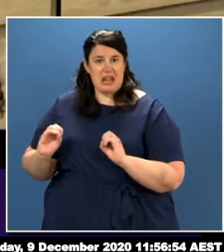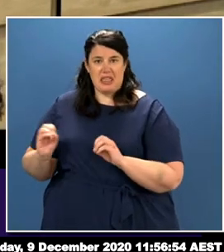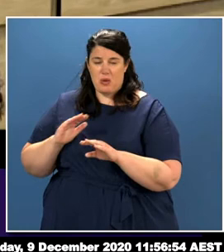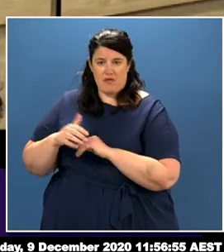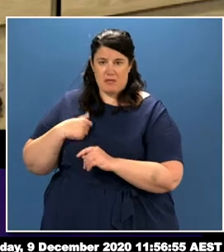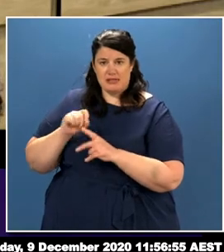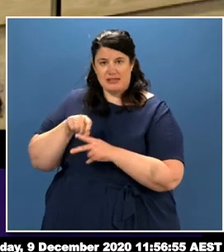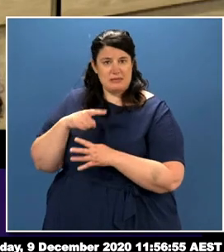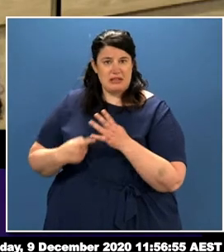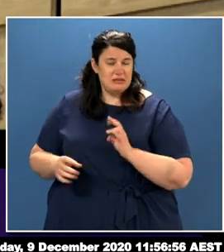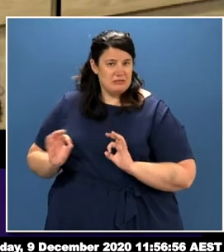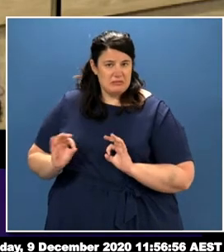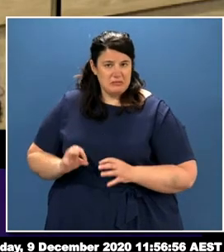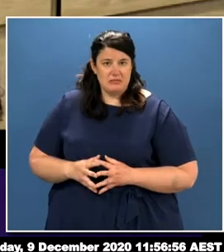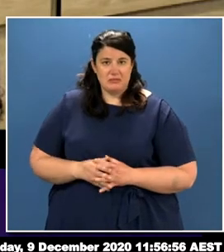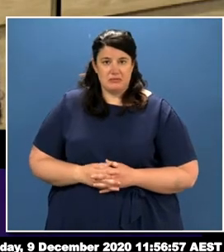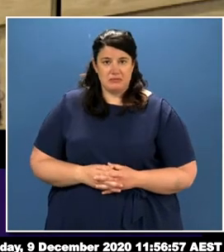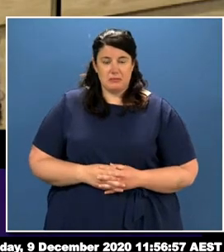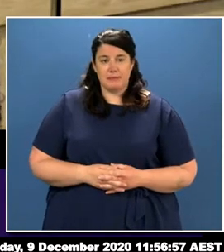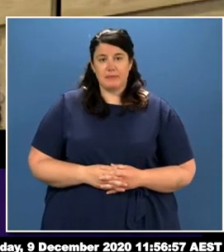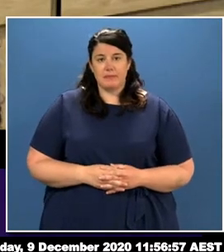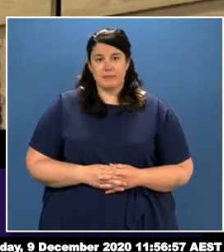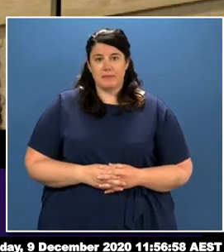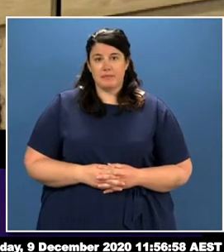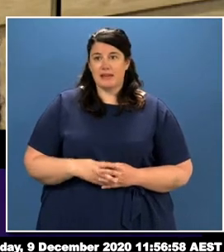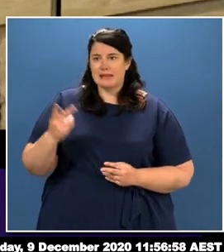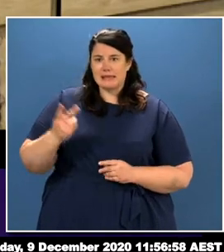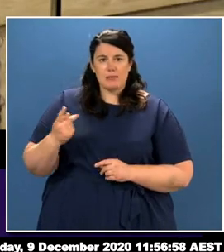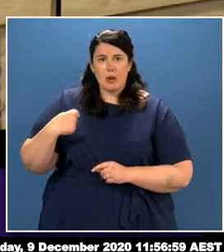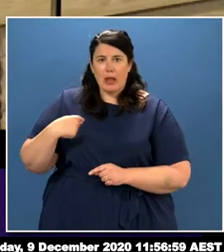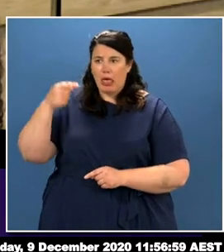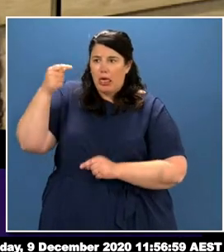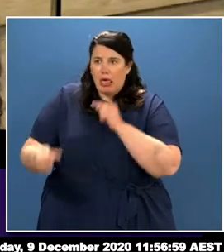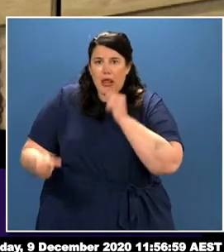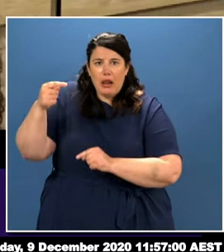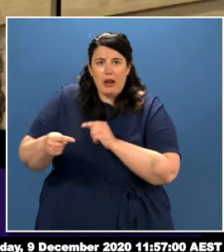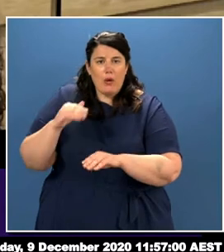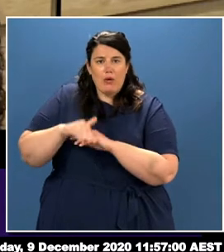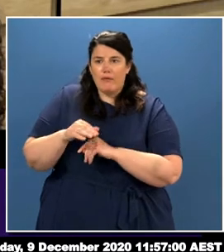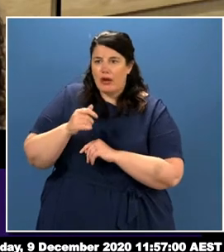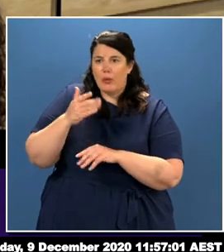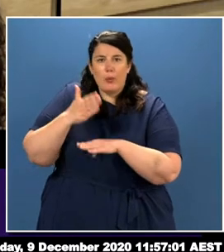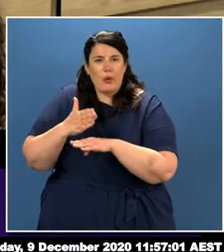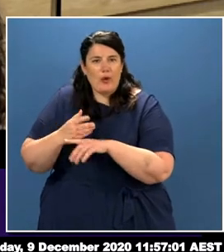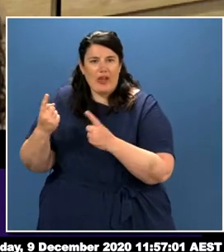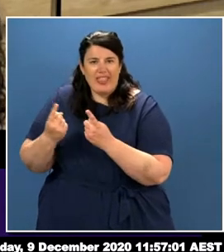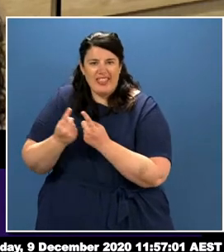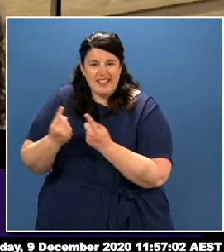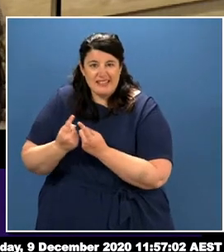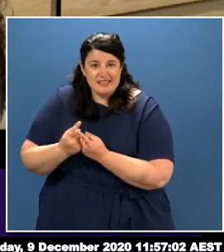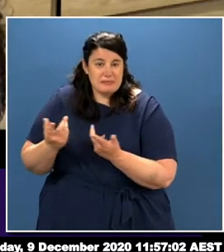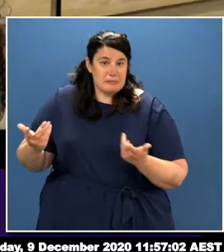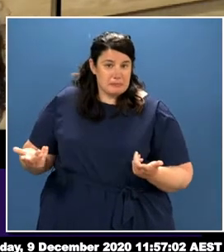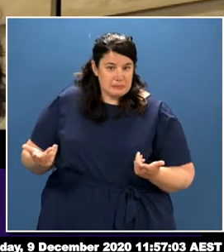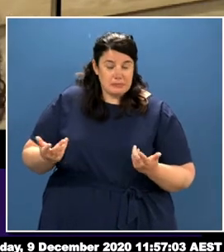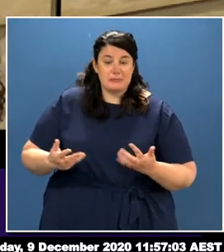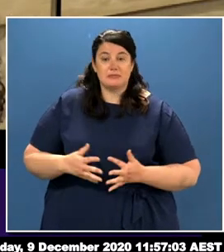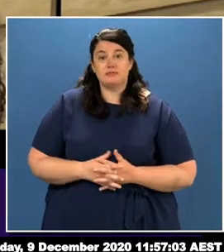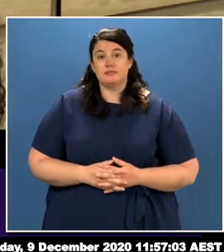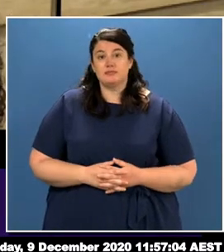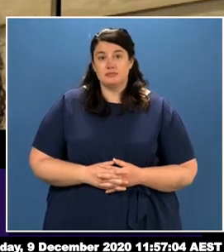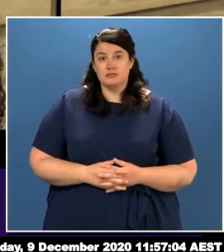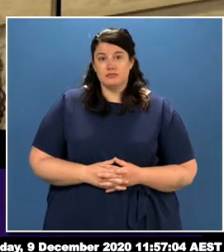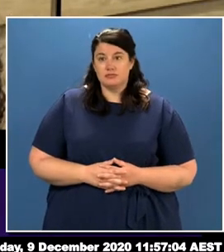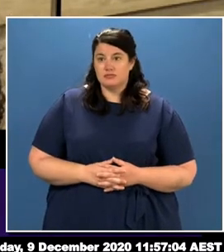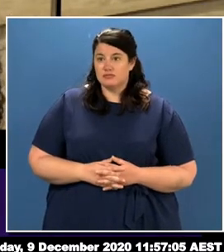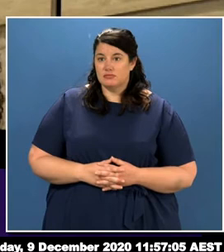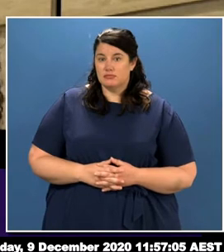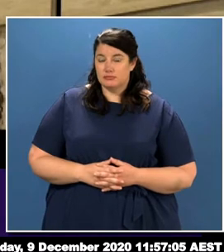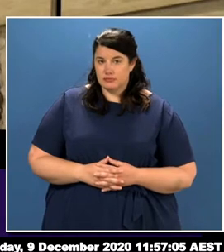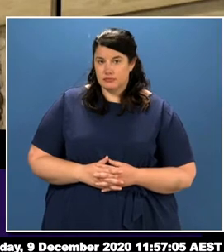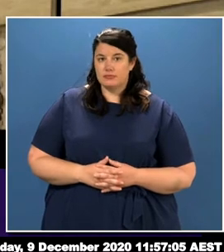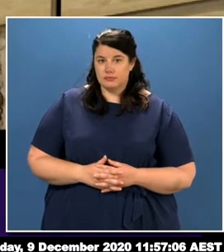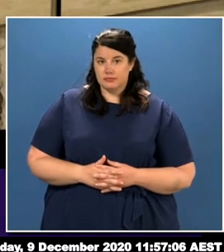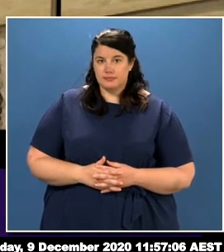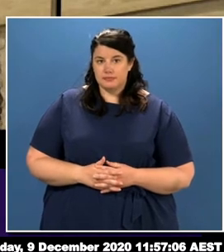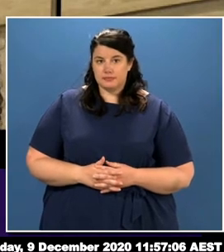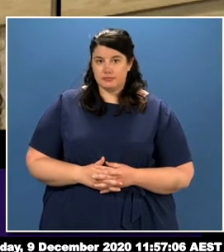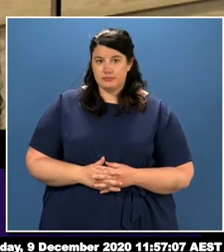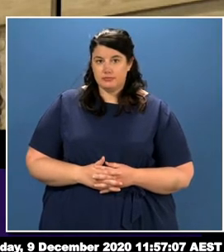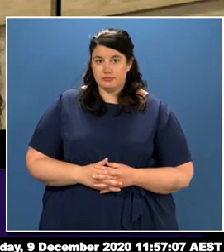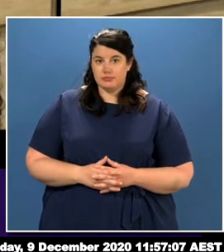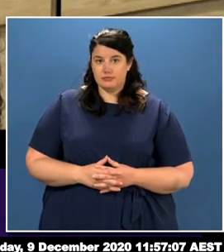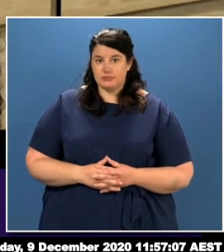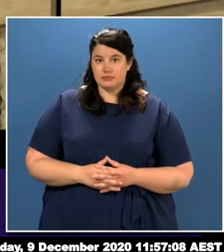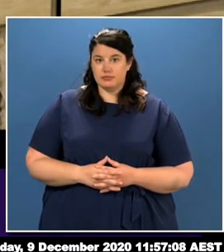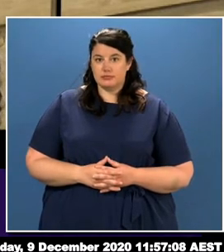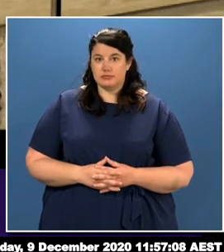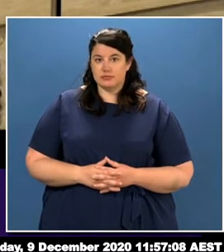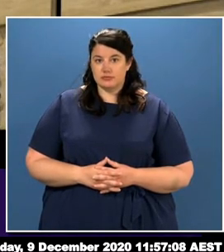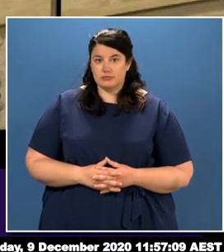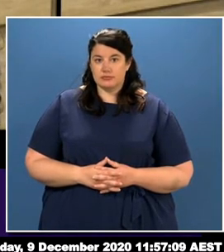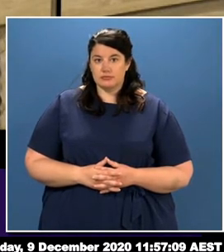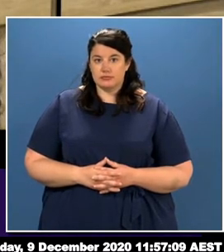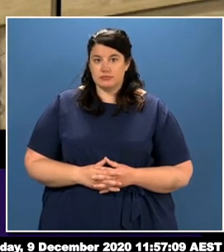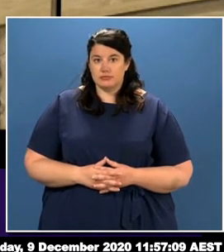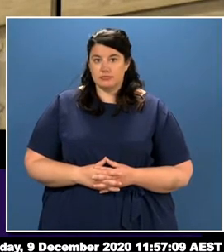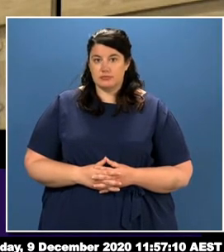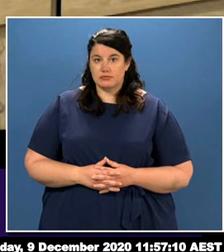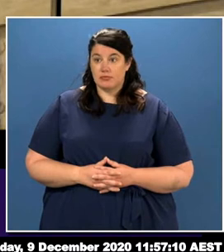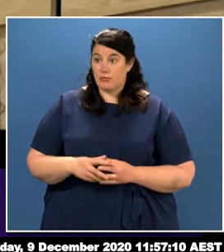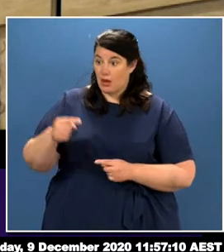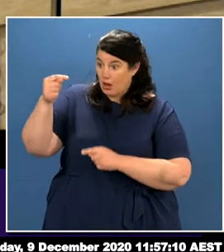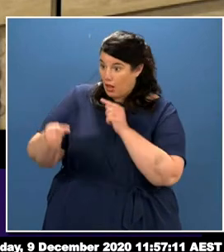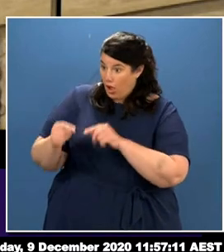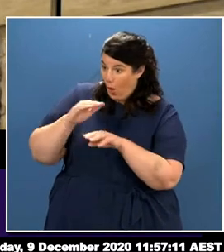Sure, we disagree on certain issues that require (UNCLEAR) disability